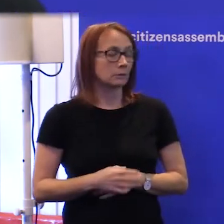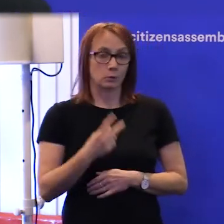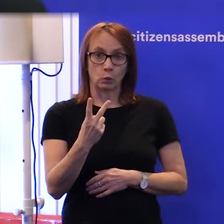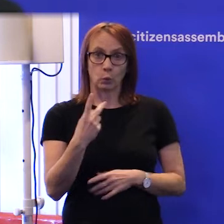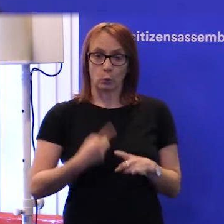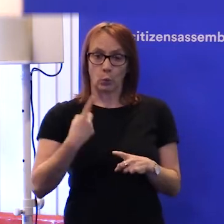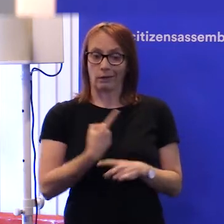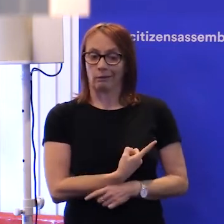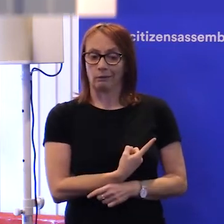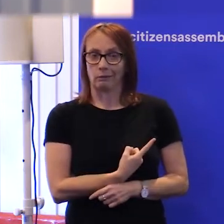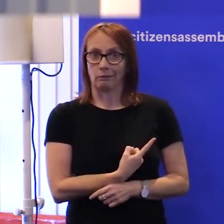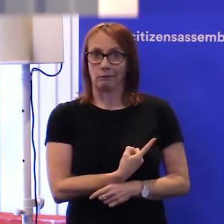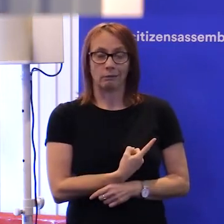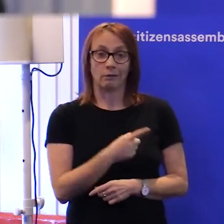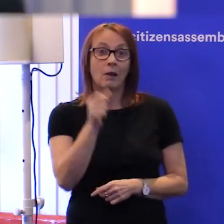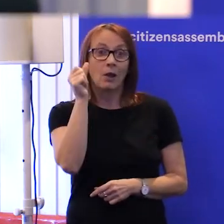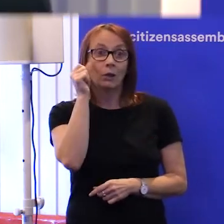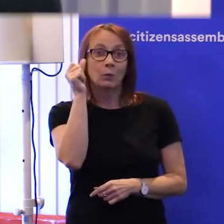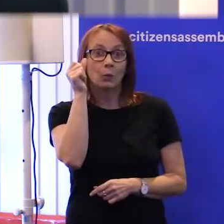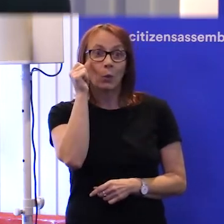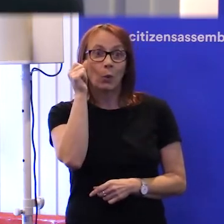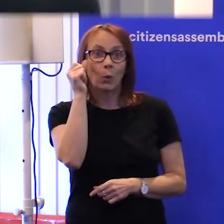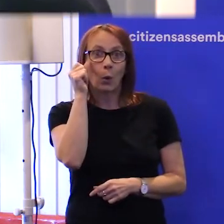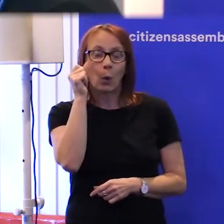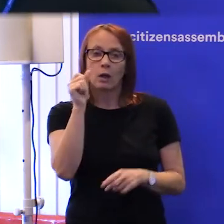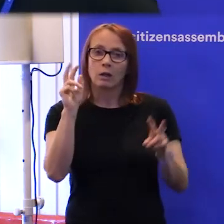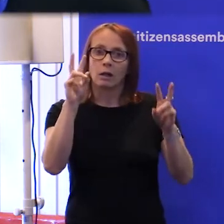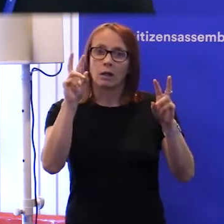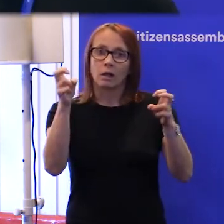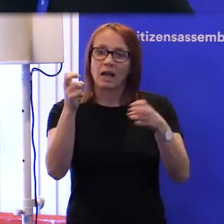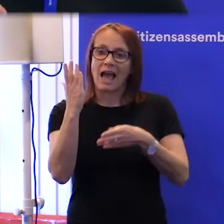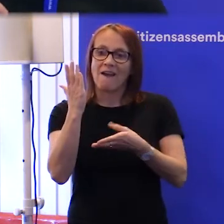there everyone aware of the the fact check site did it did everywhere aware